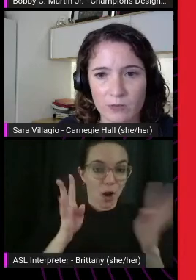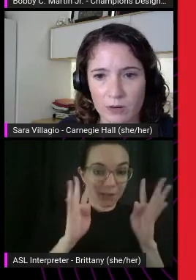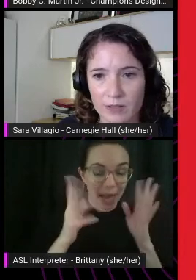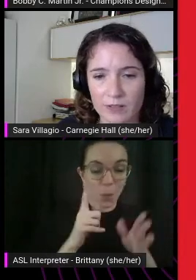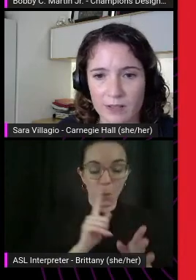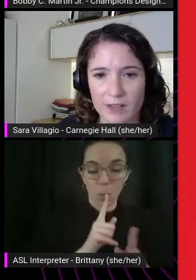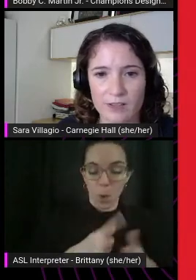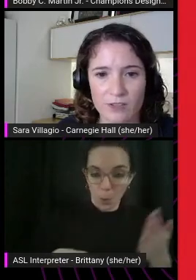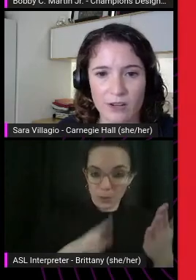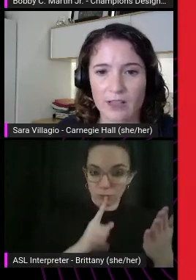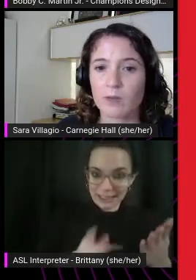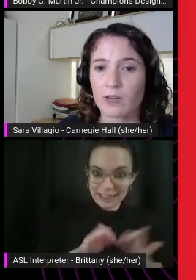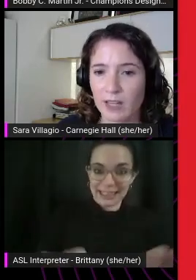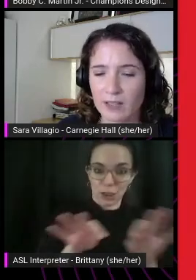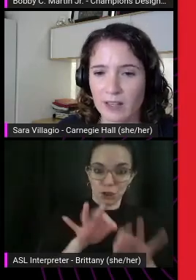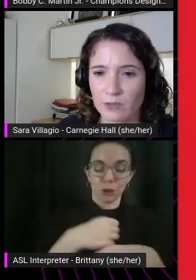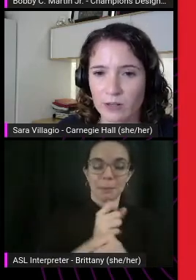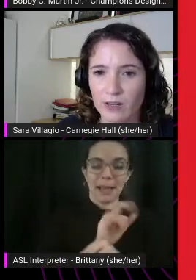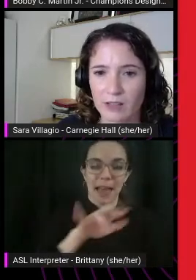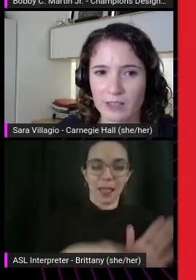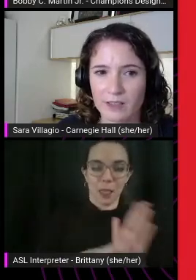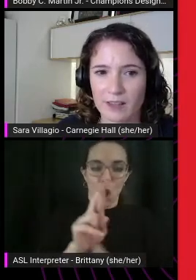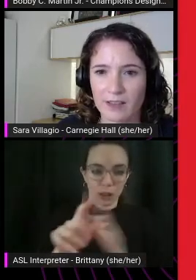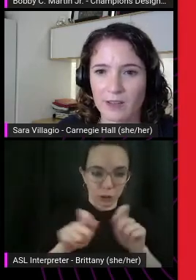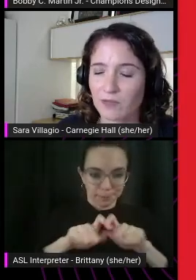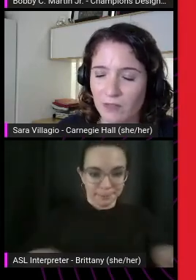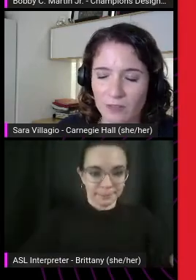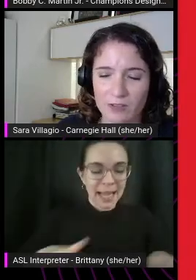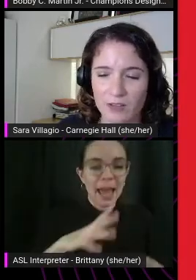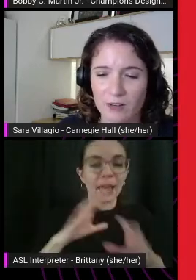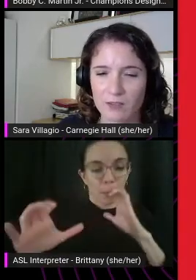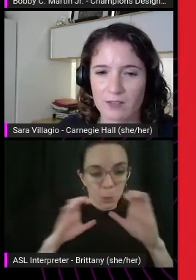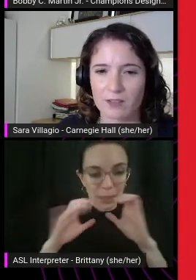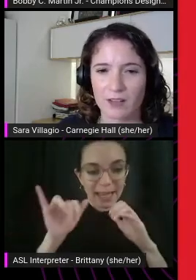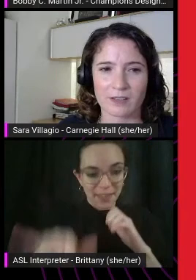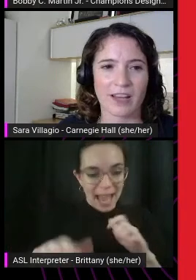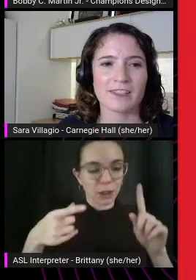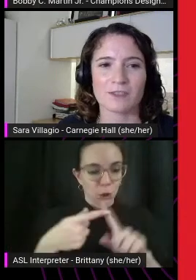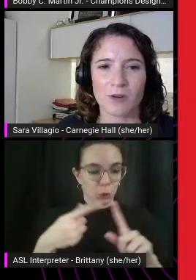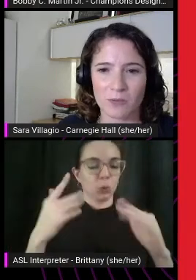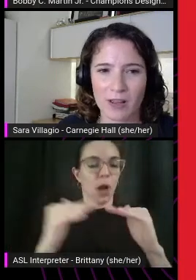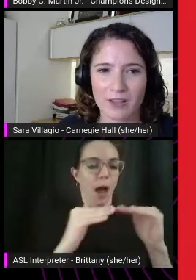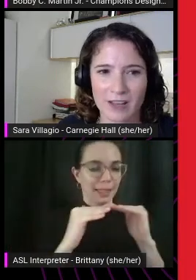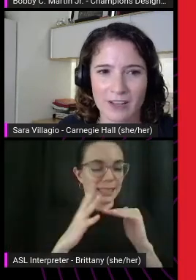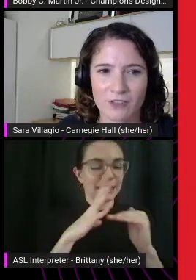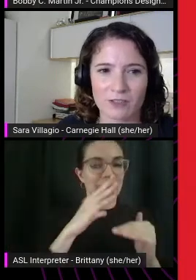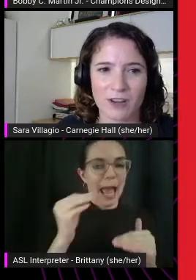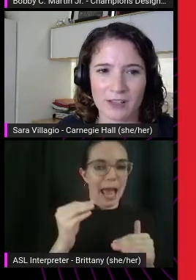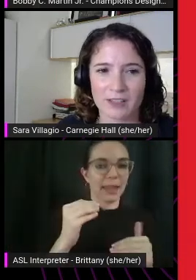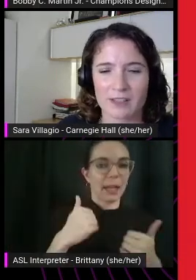what it was and communicated that to our colleagues. And then we've given ourselves a nice runway to actually finalize